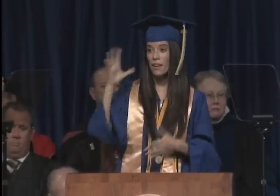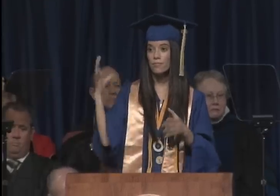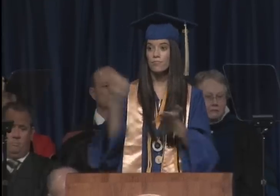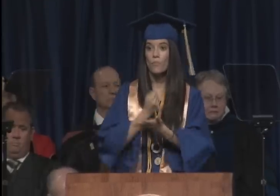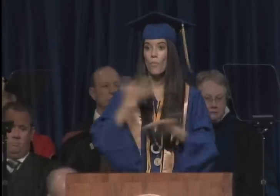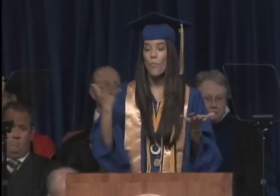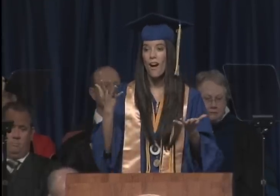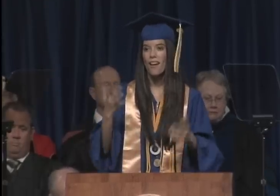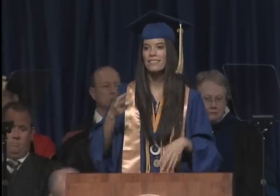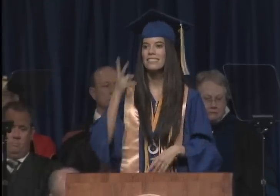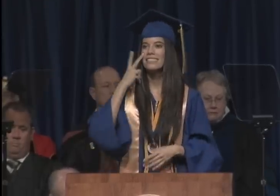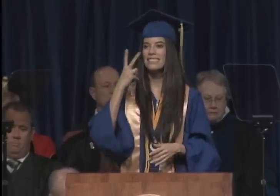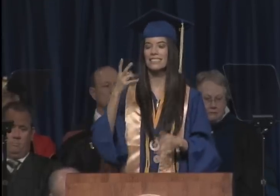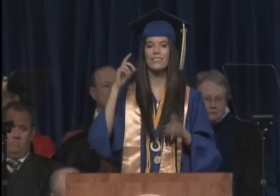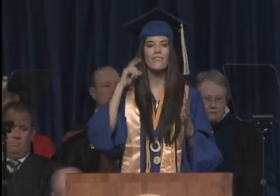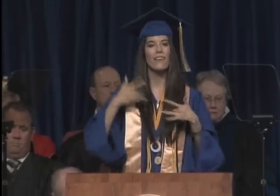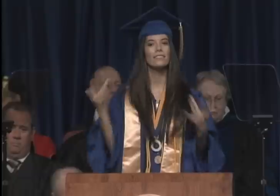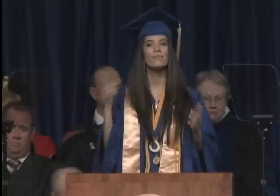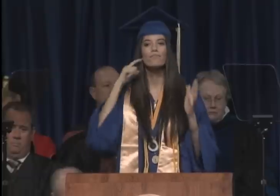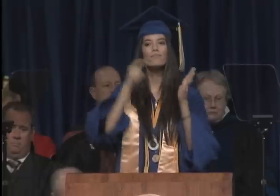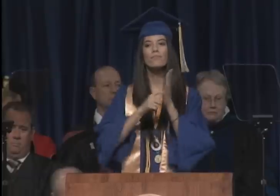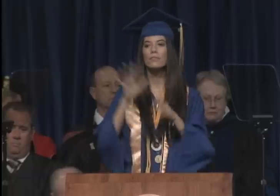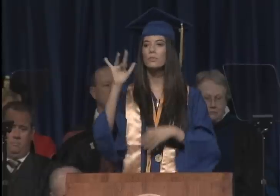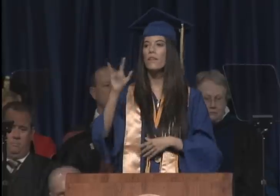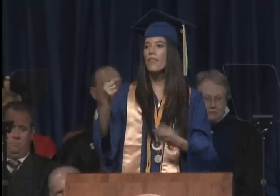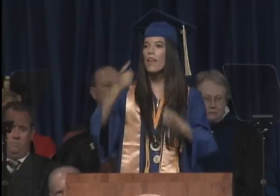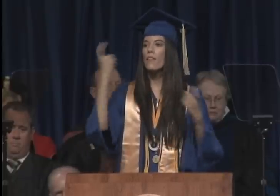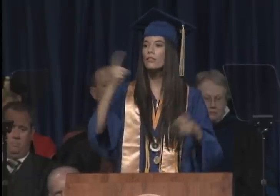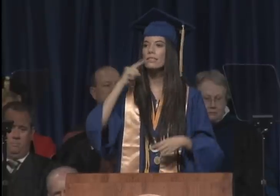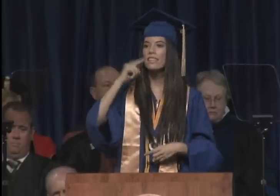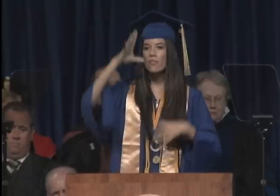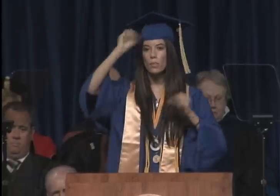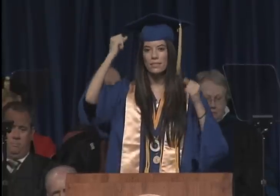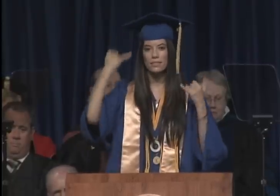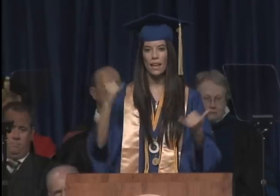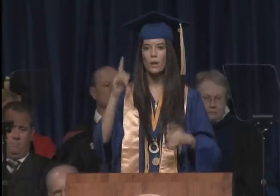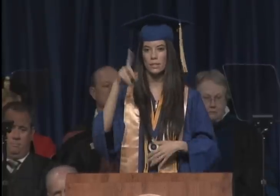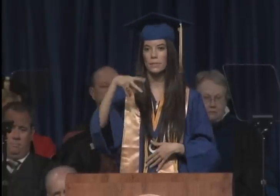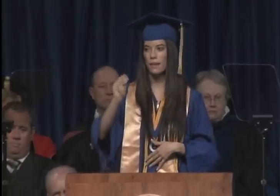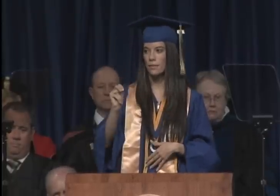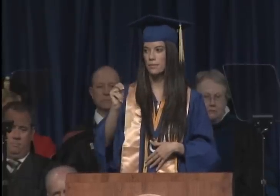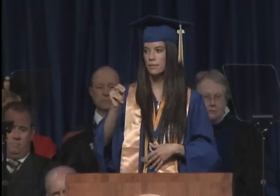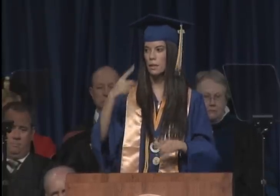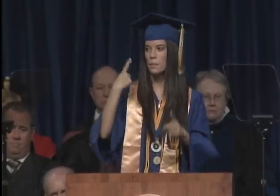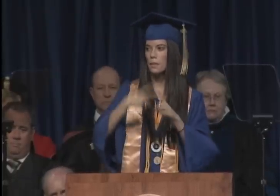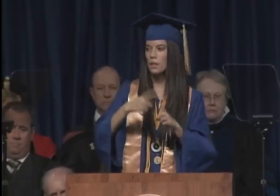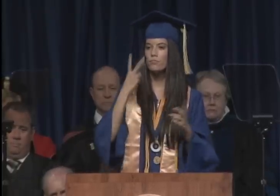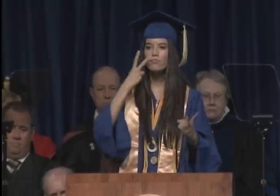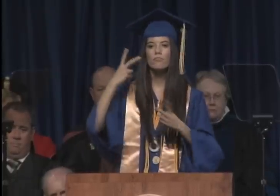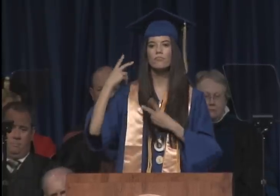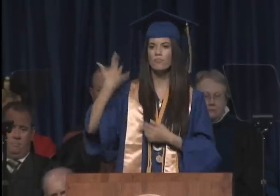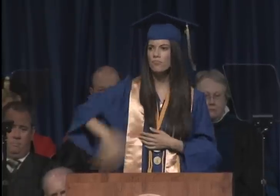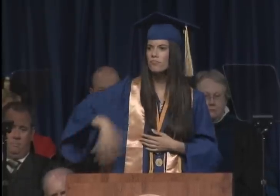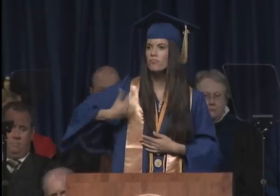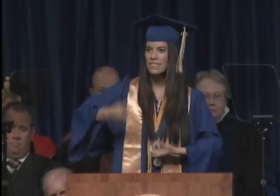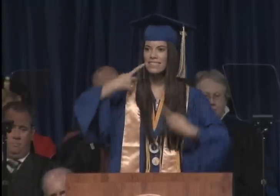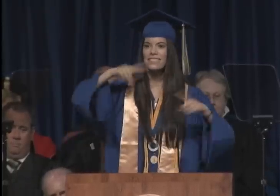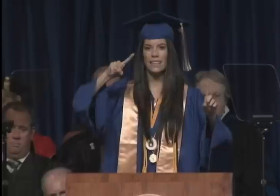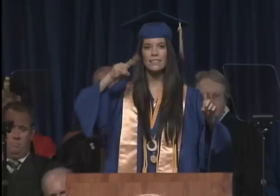It also was when we celebrated our 25th anniversary of DPN.